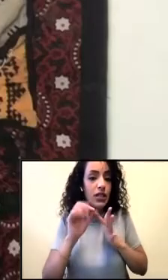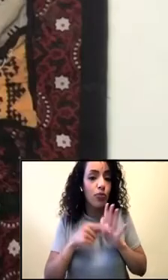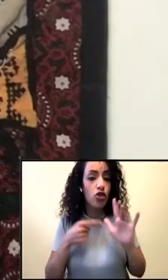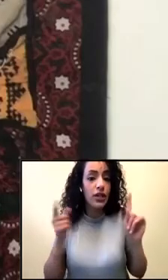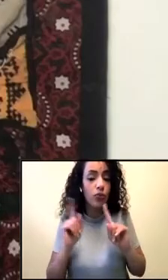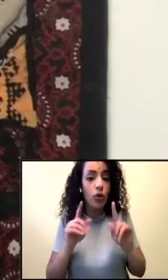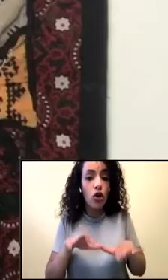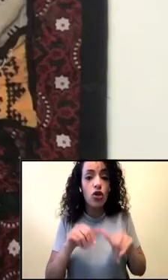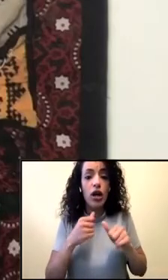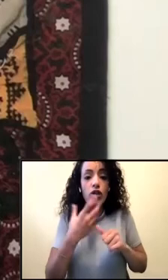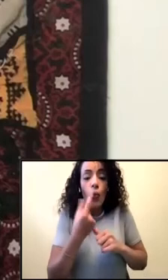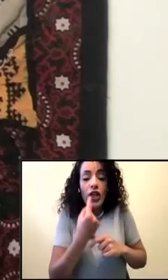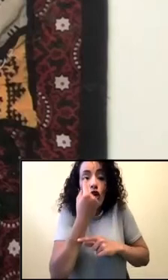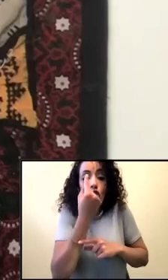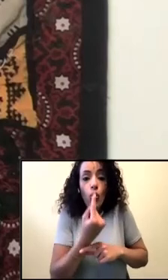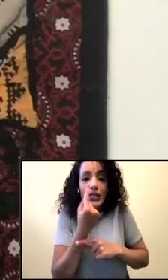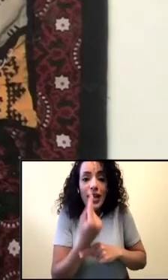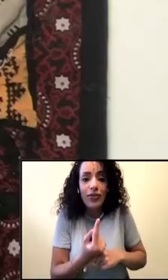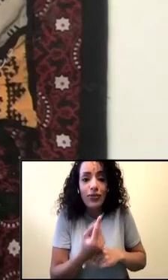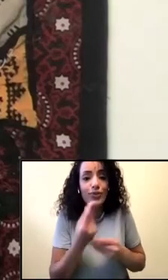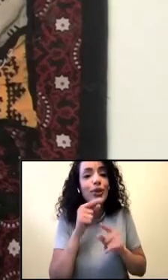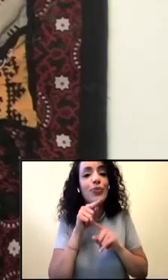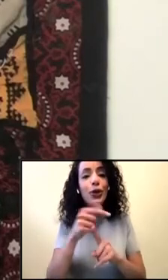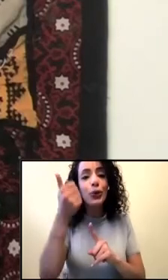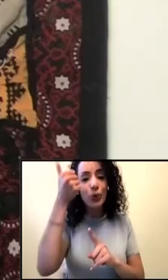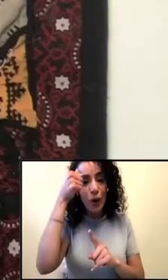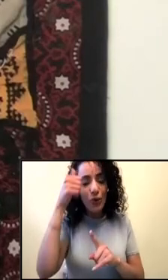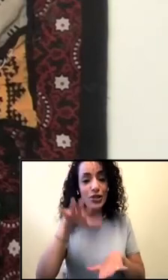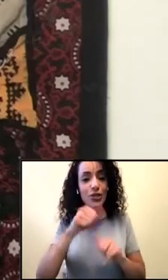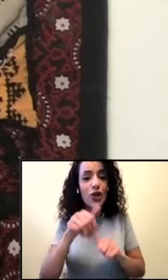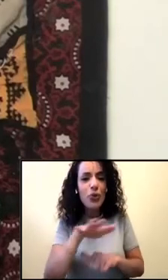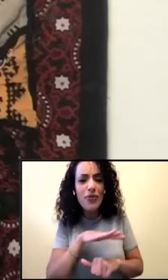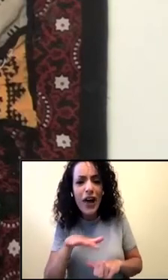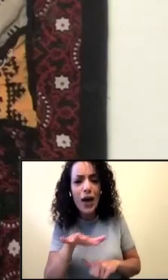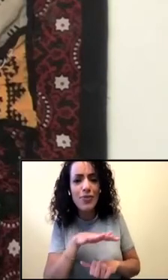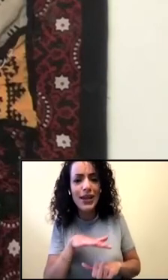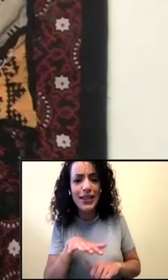yourself, start with something, you know start with your family, start with stories from home.